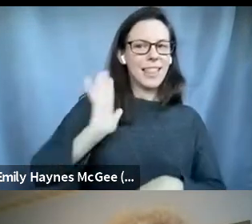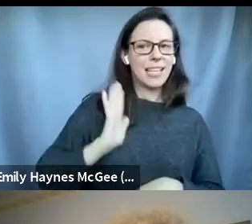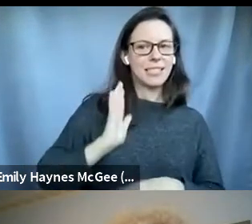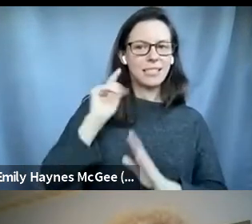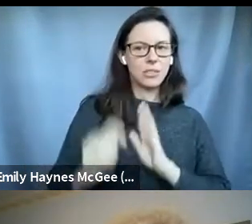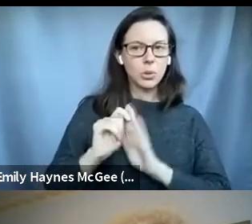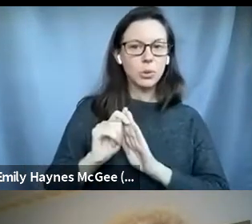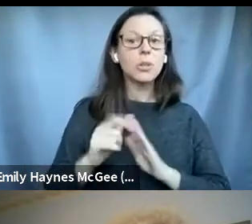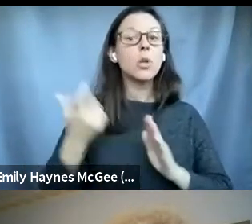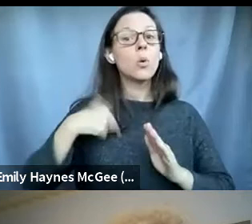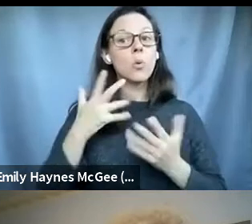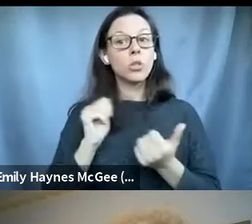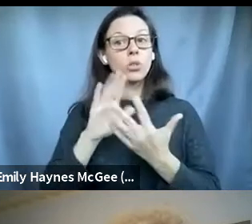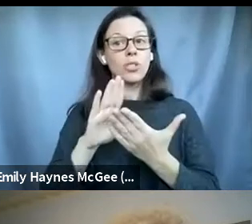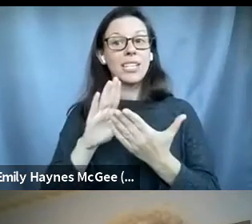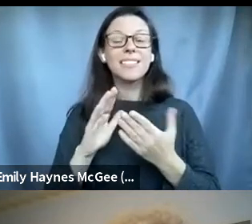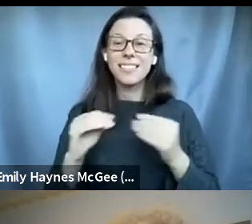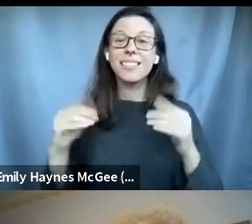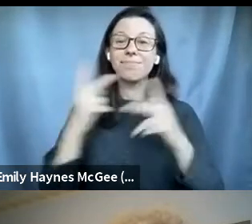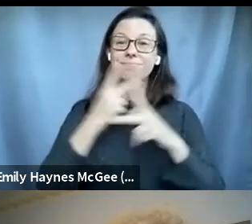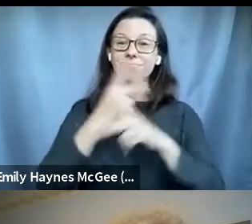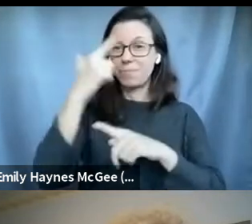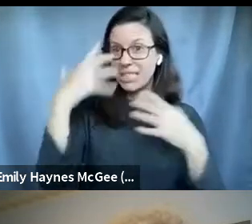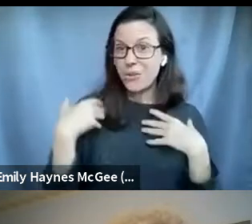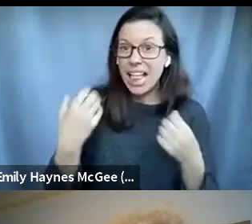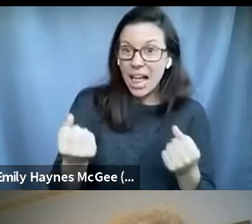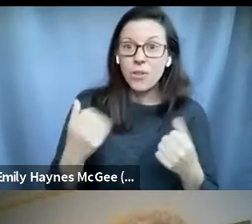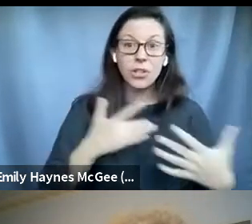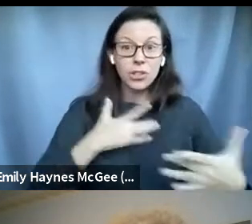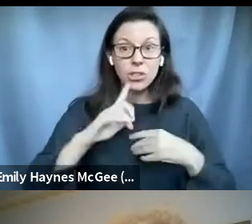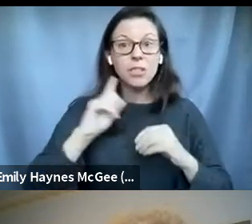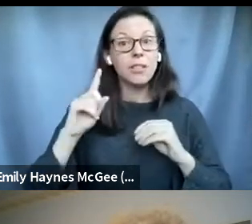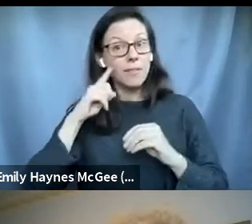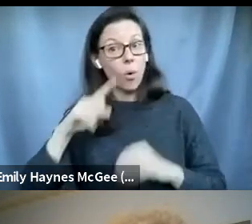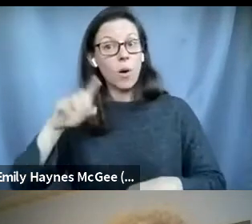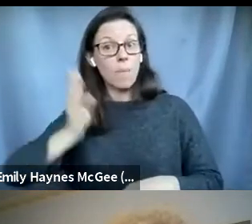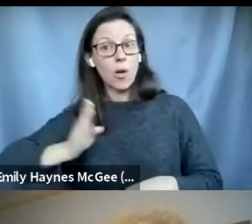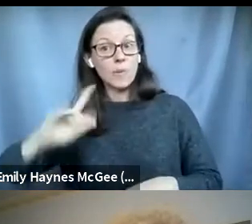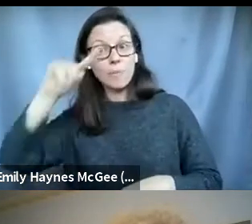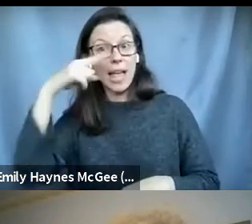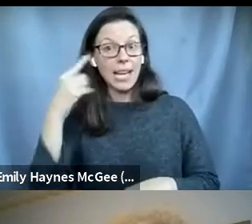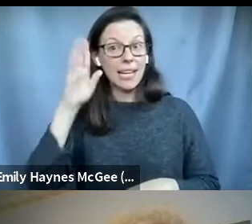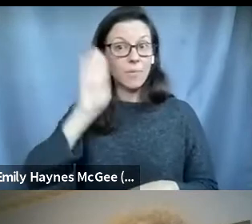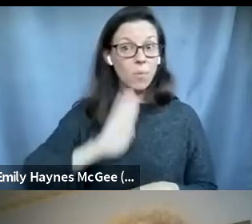the growing mental health concerns of Baltimore's Black and brown communities through a creative lens.